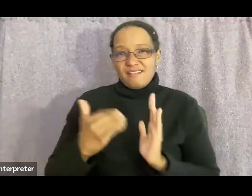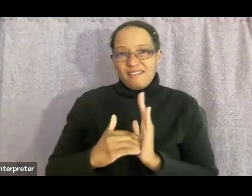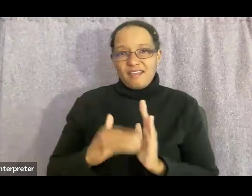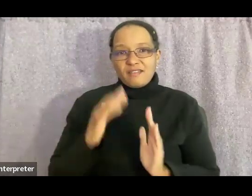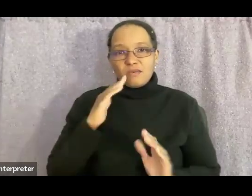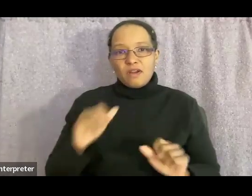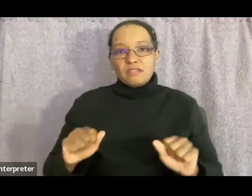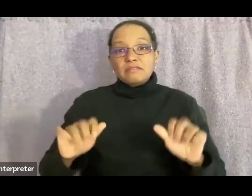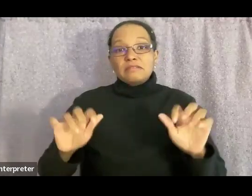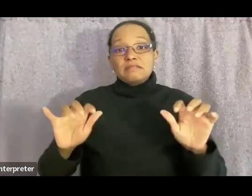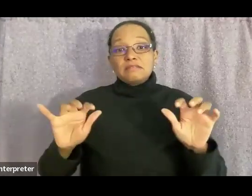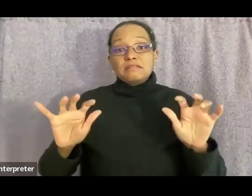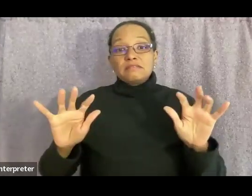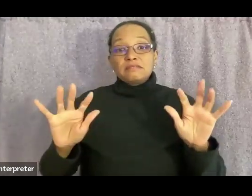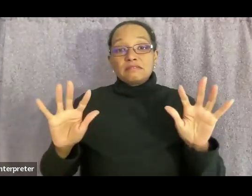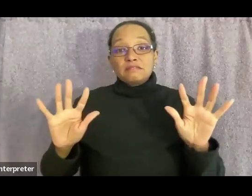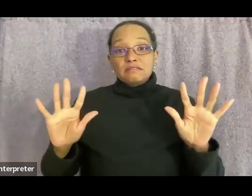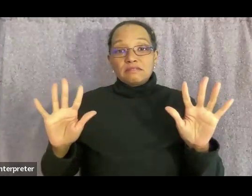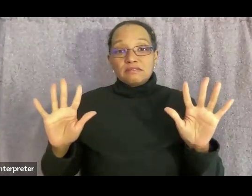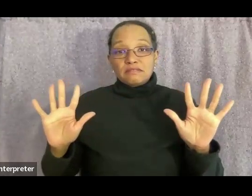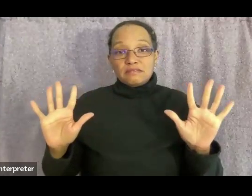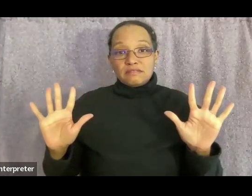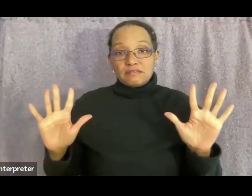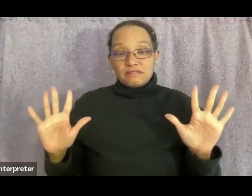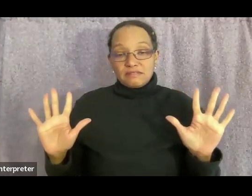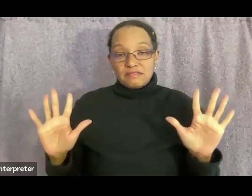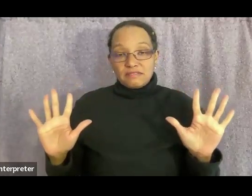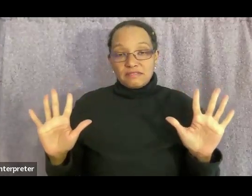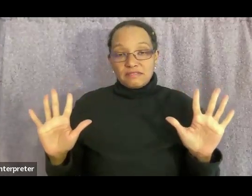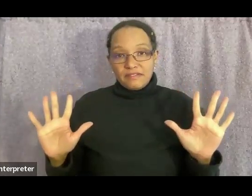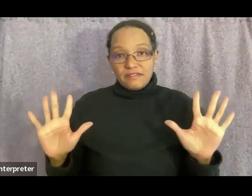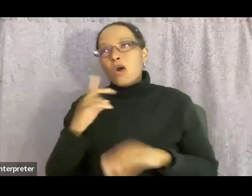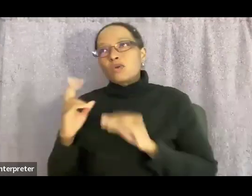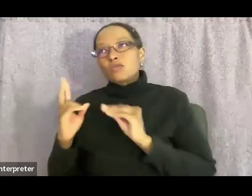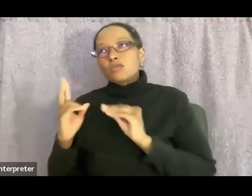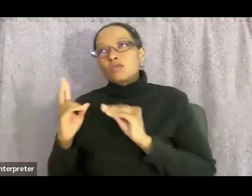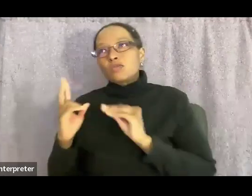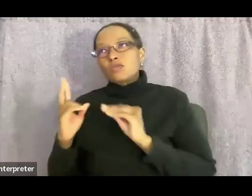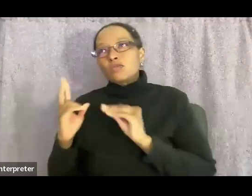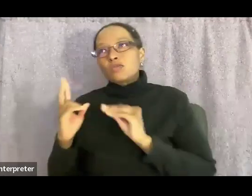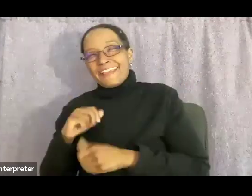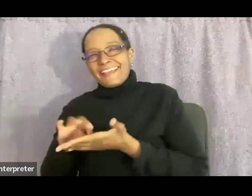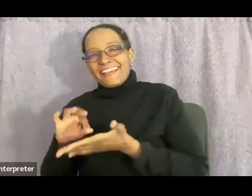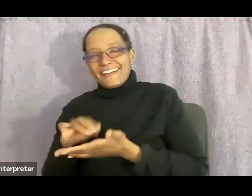Peel them open. I mean two more times. I can count. I'm a doctor. Curl them closed.